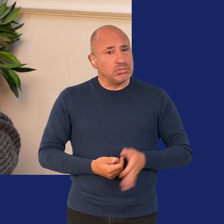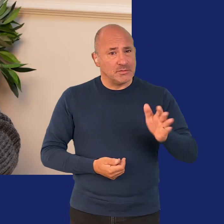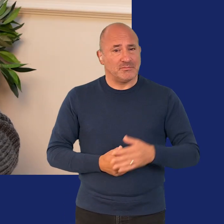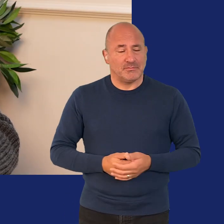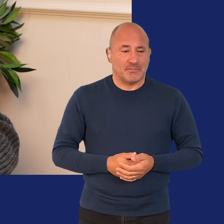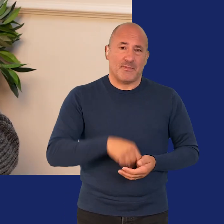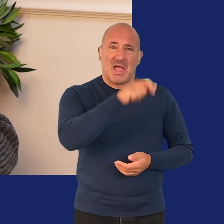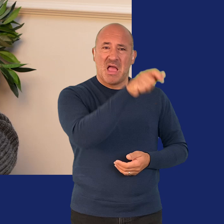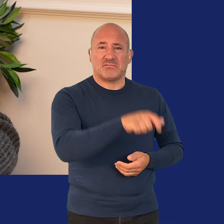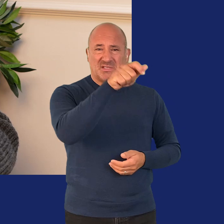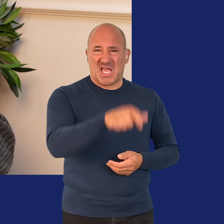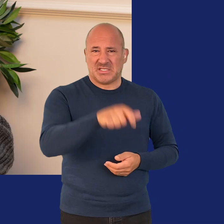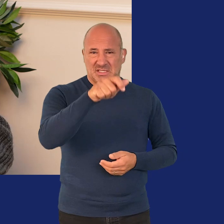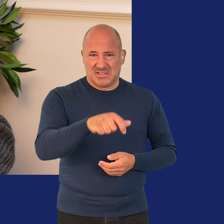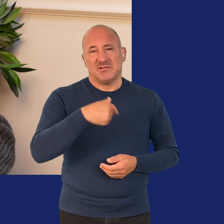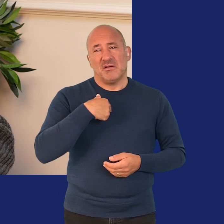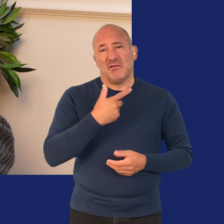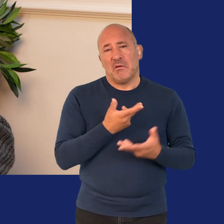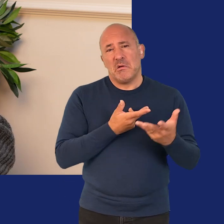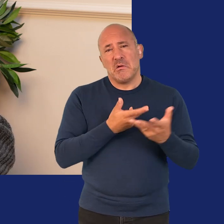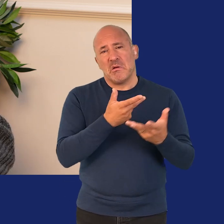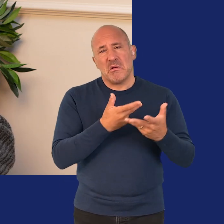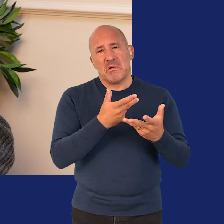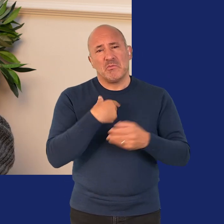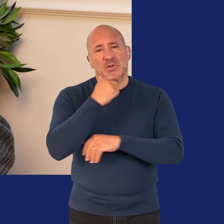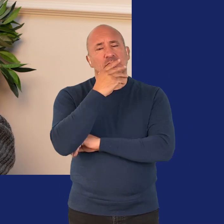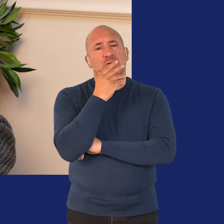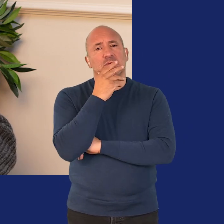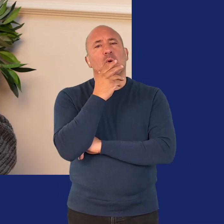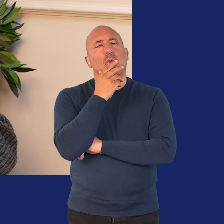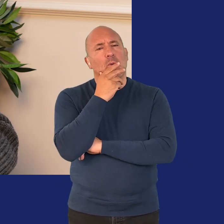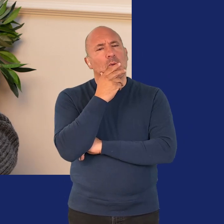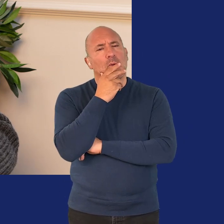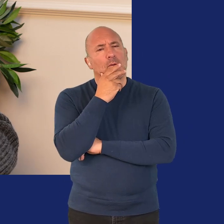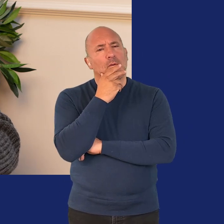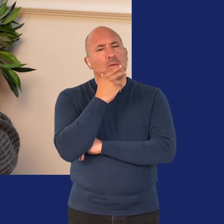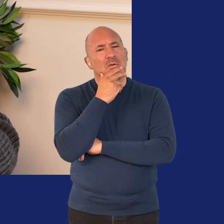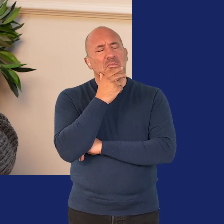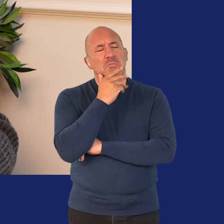where from speaking to candidates, I would just put it across